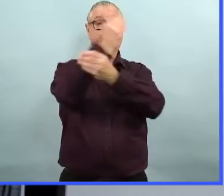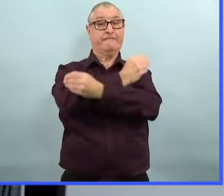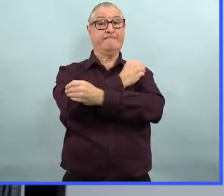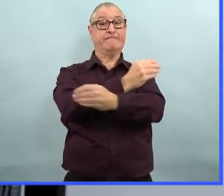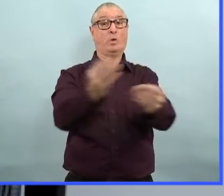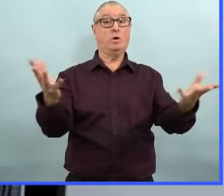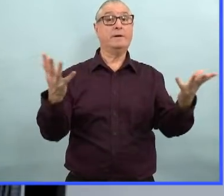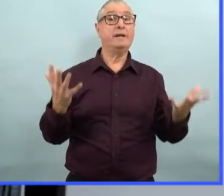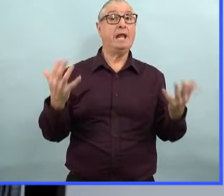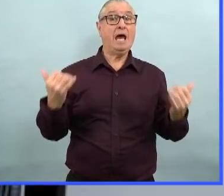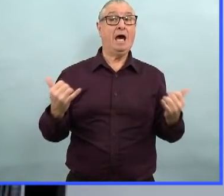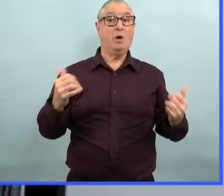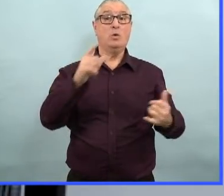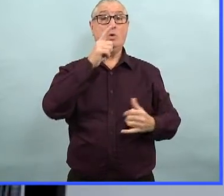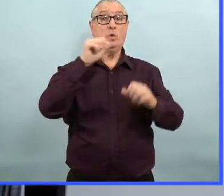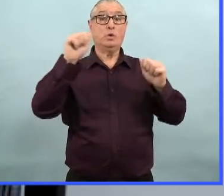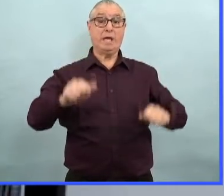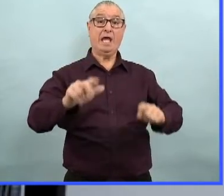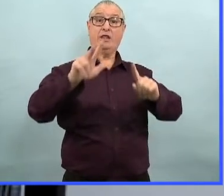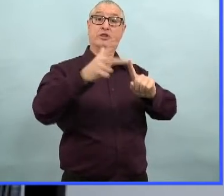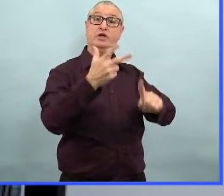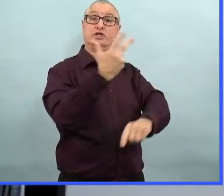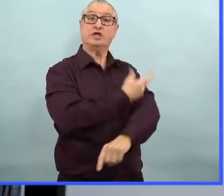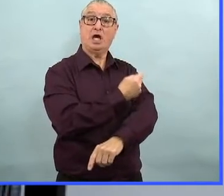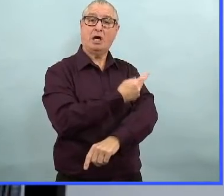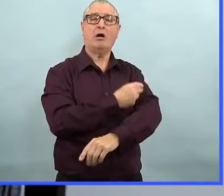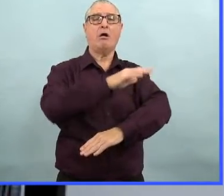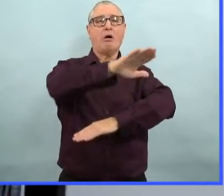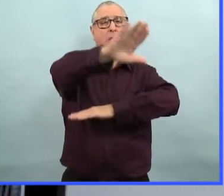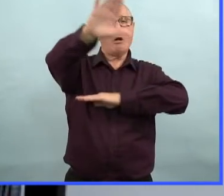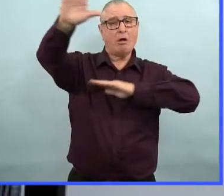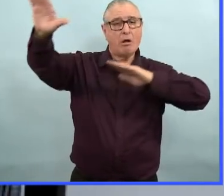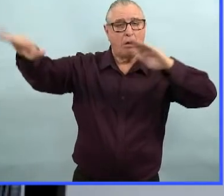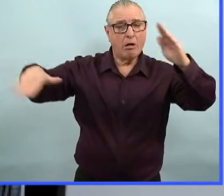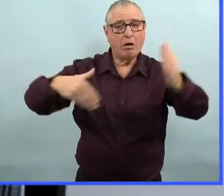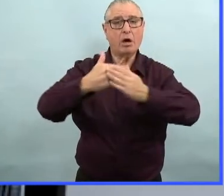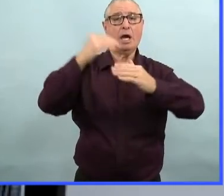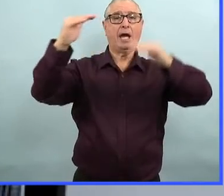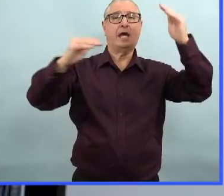all adults aged 18 or older who are six months after their second dose can receive